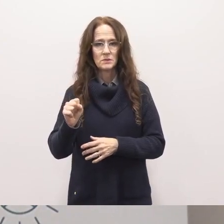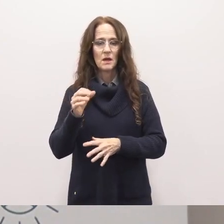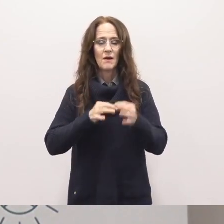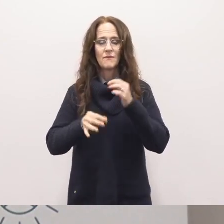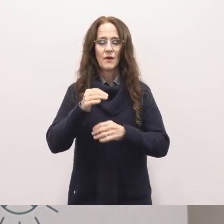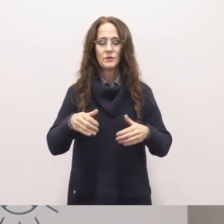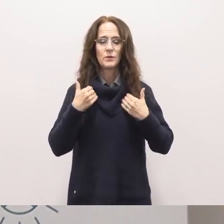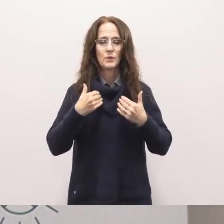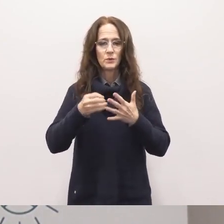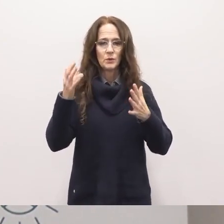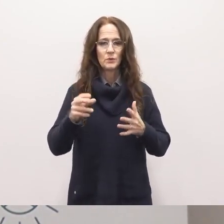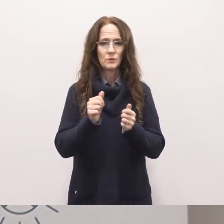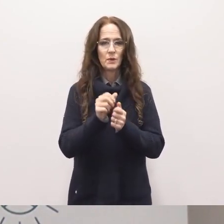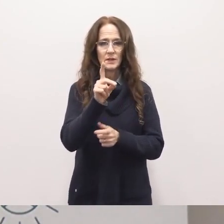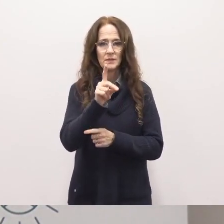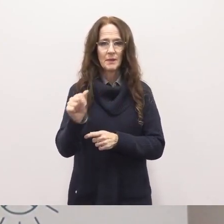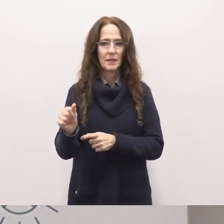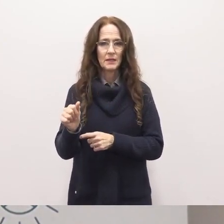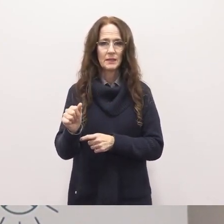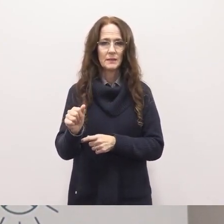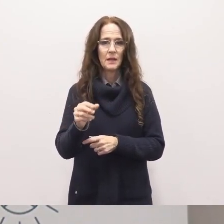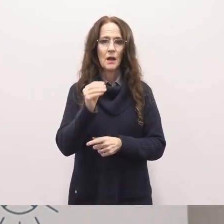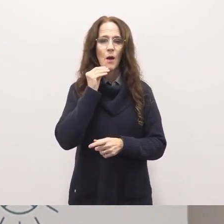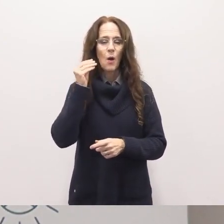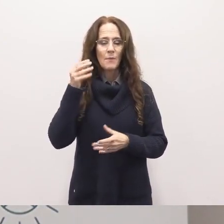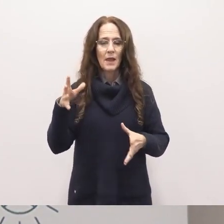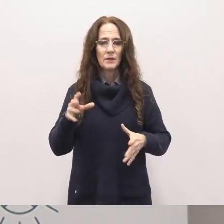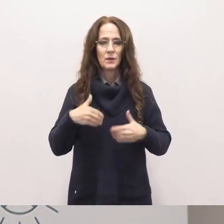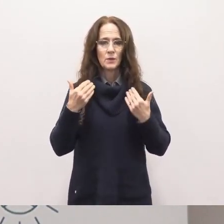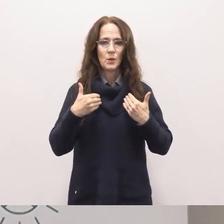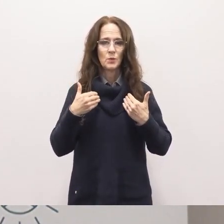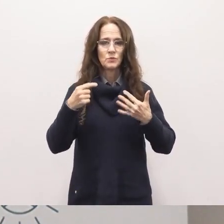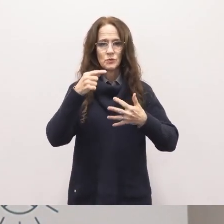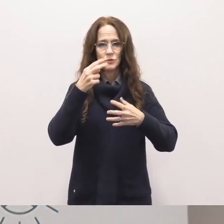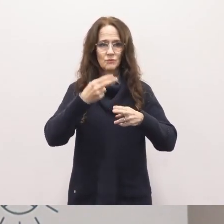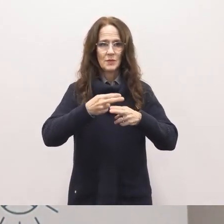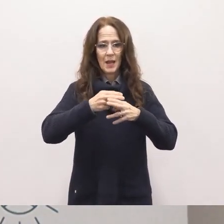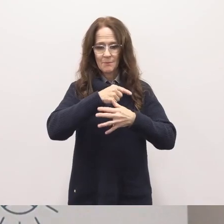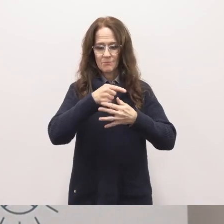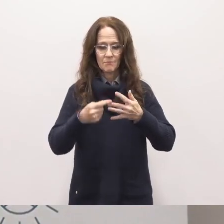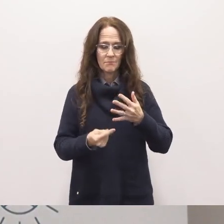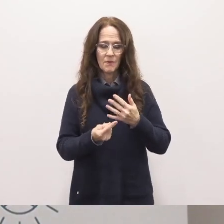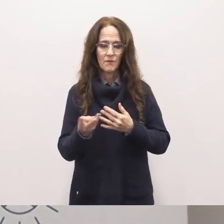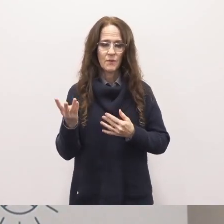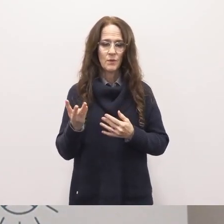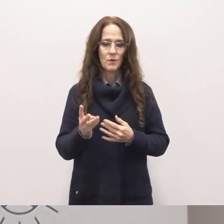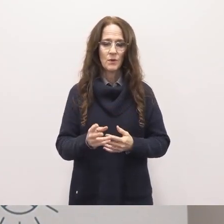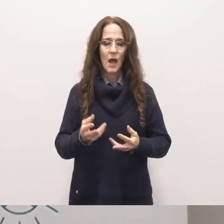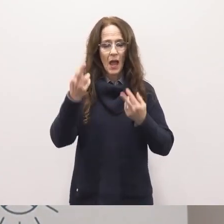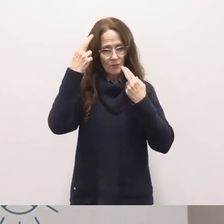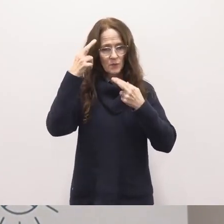students with disabilities, and homeless youth, just to name a few. I have deep respect for those who championed